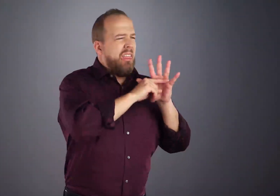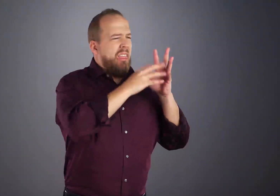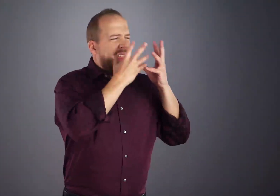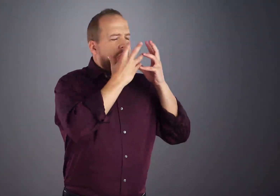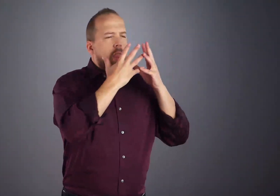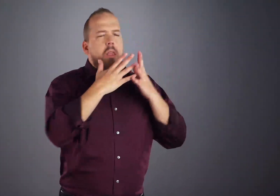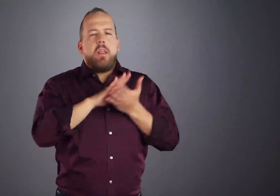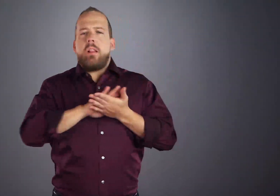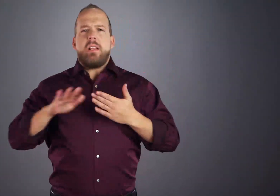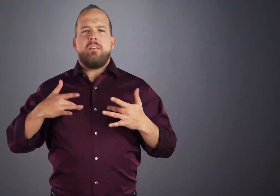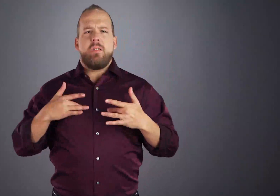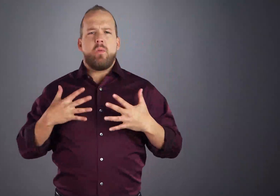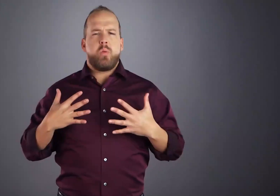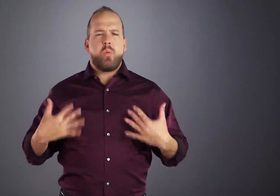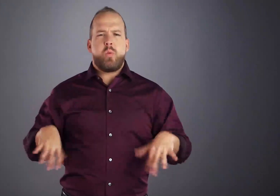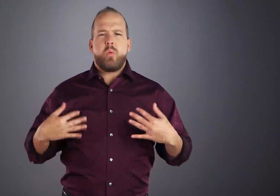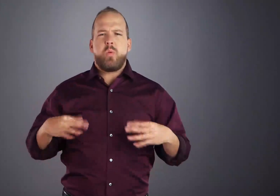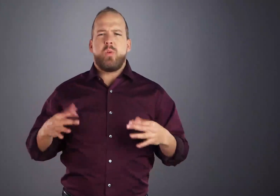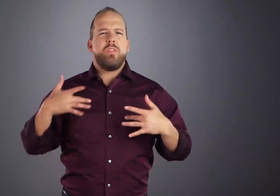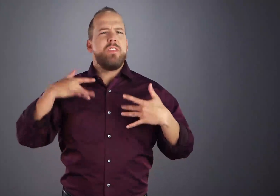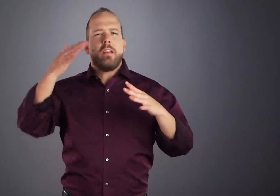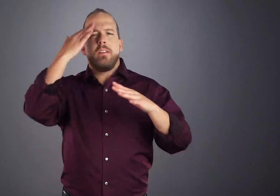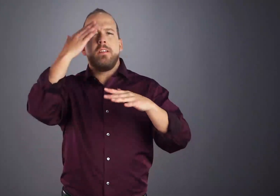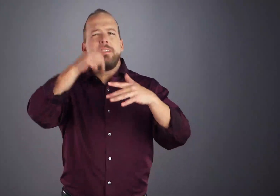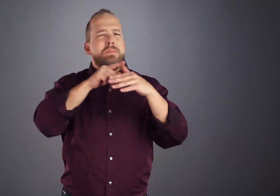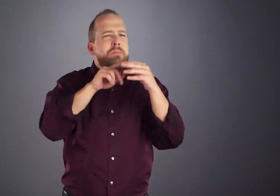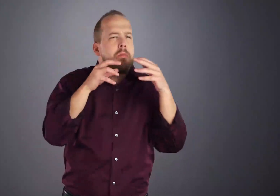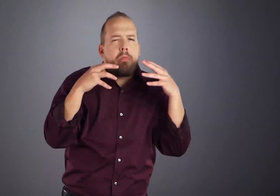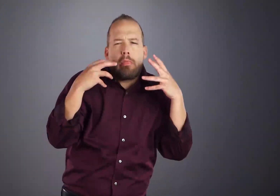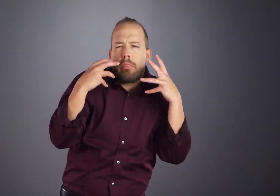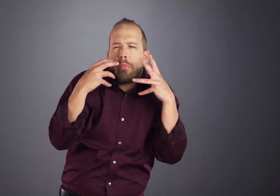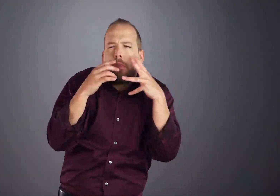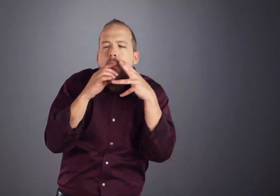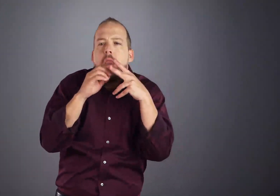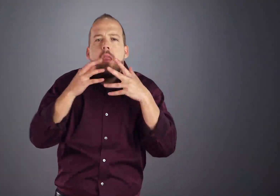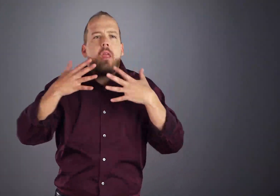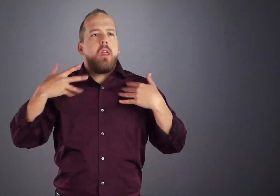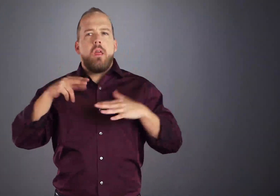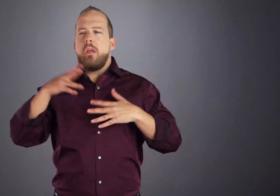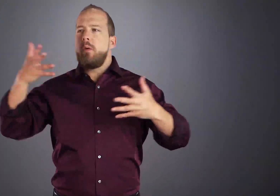There was utter confidence. I felt lifted up, as though the great clean wind